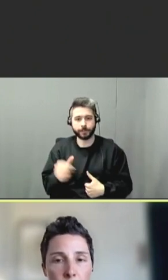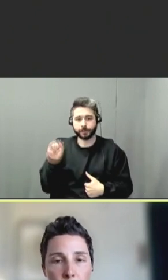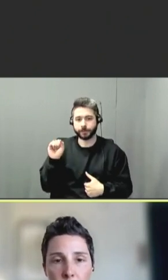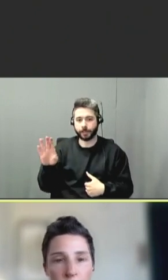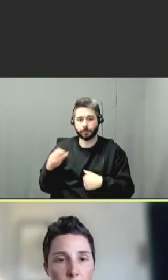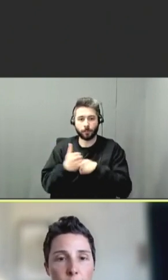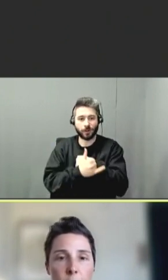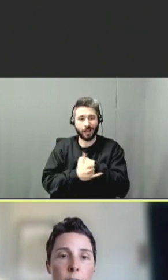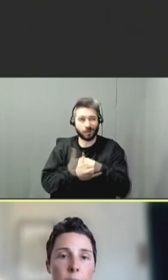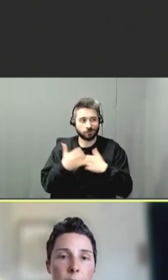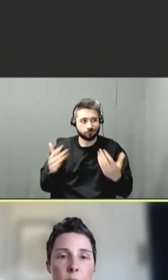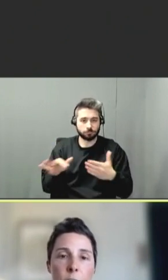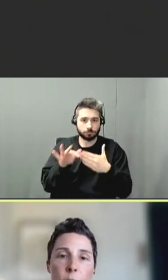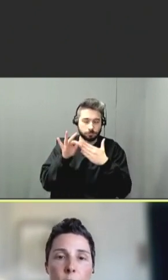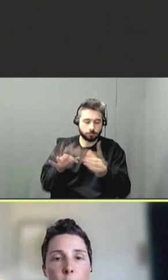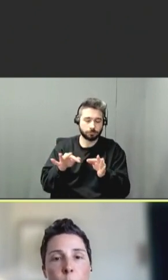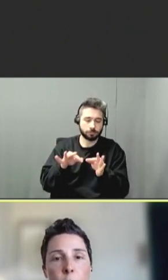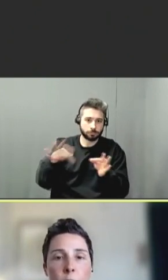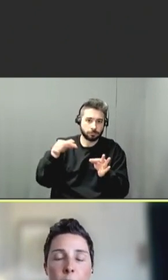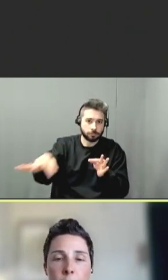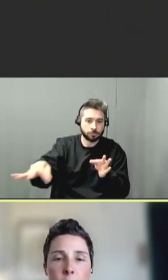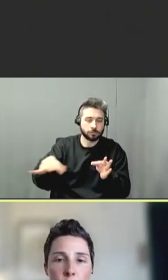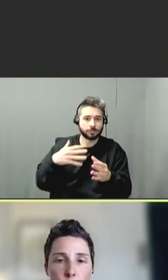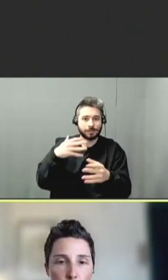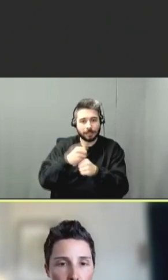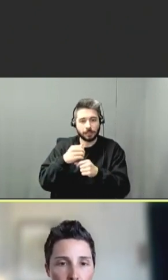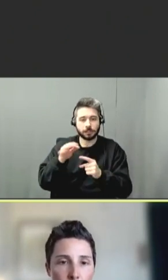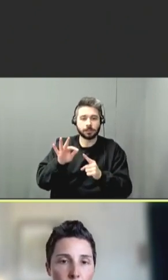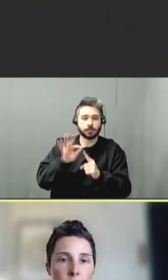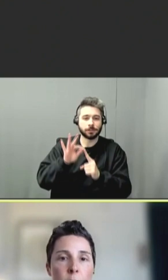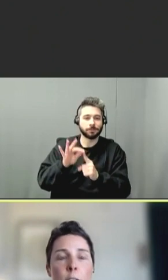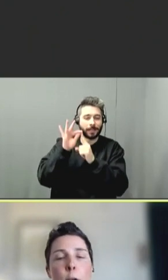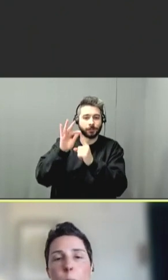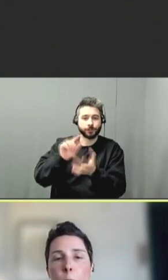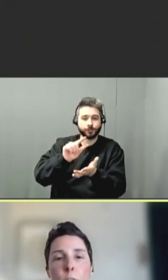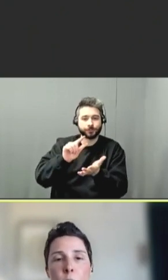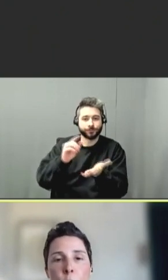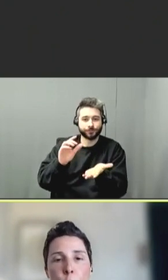leading to significant delays in securing special allocations for pride events. There were just